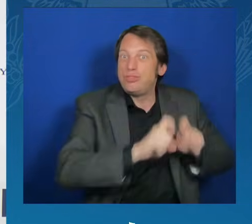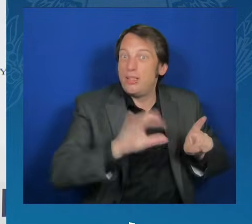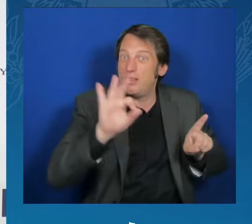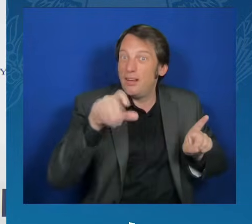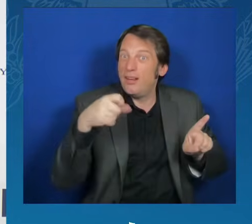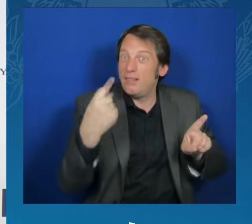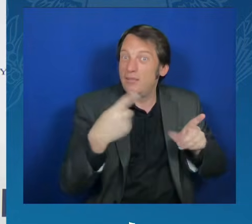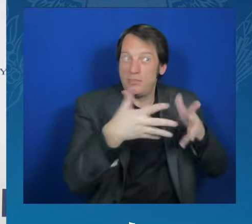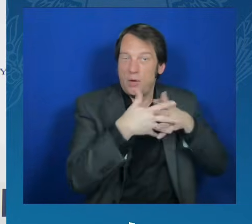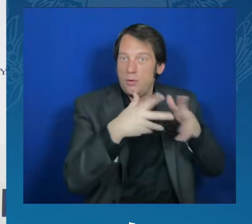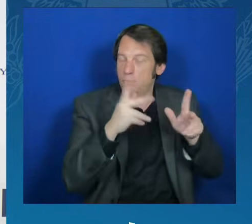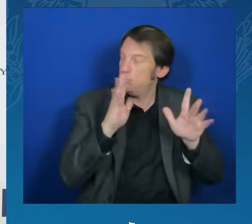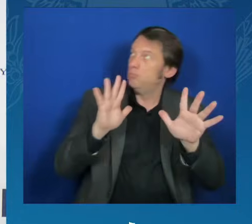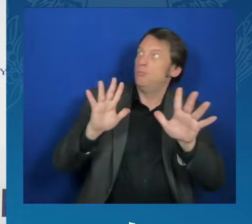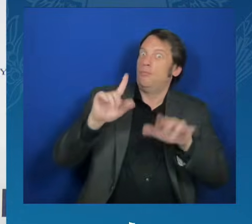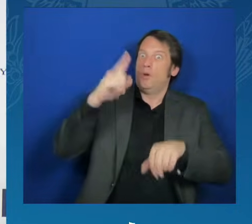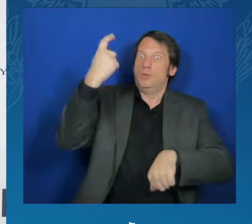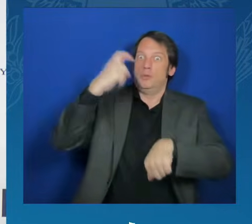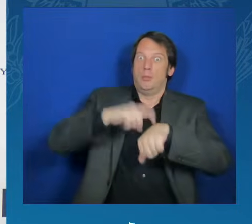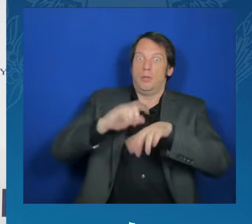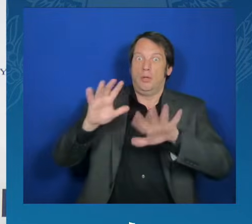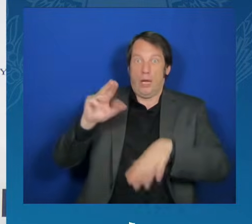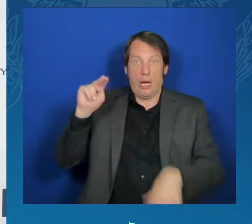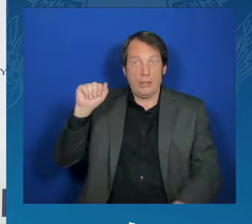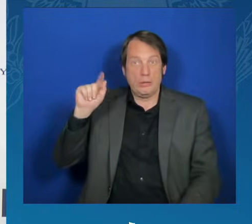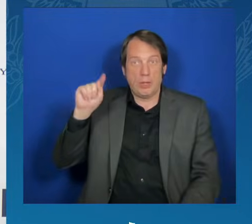And NATO stood by America's side.